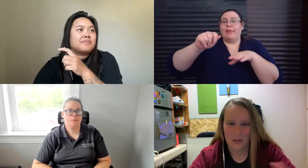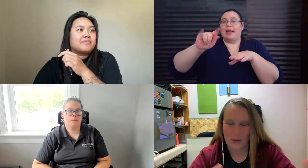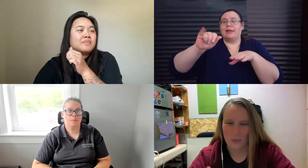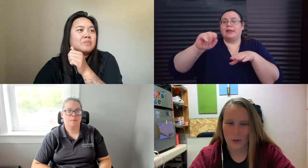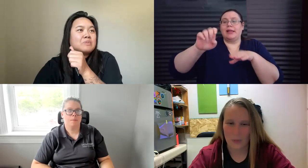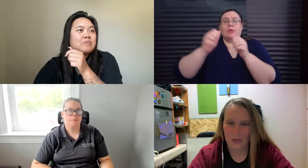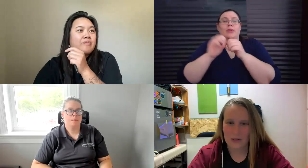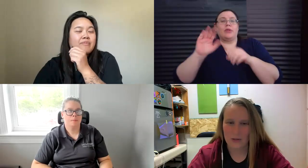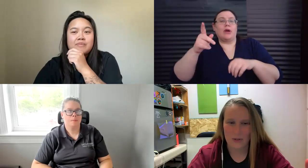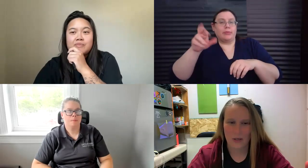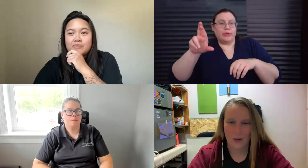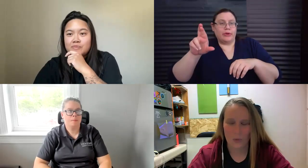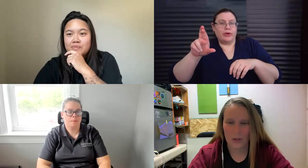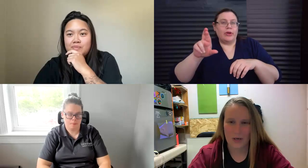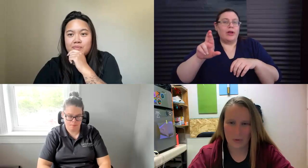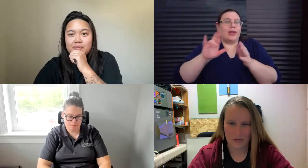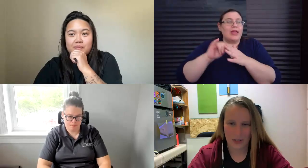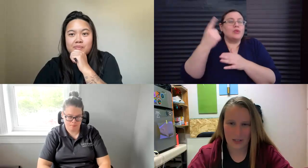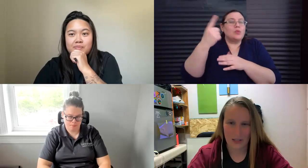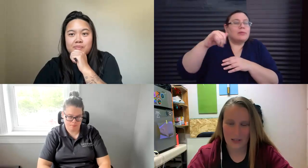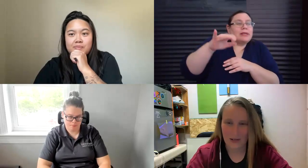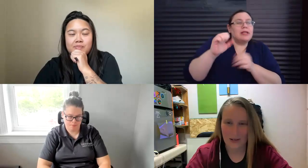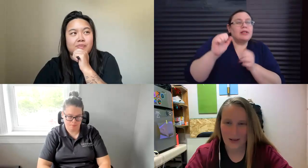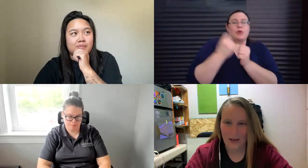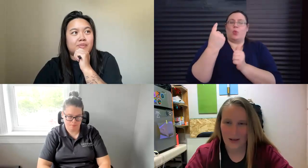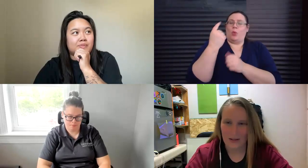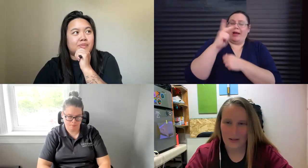That's just one piece using one type of technique.